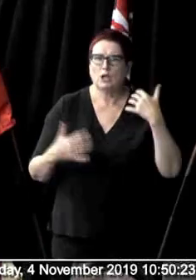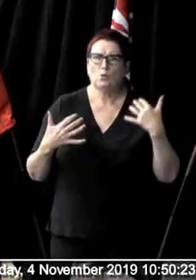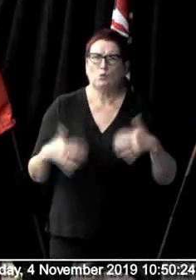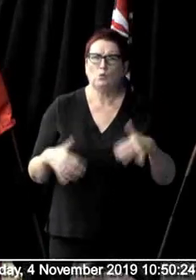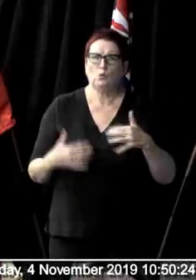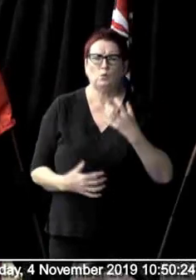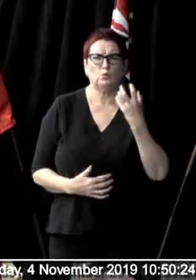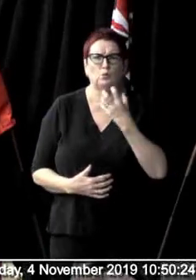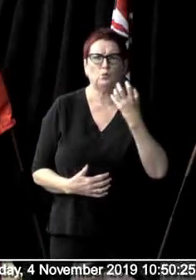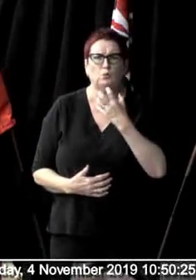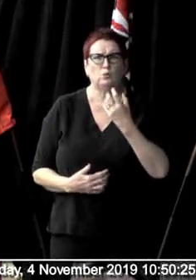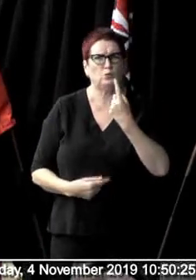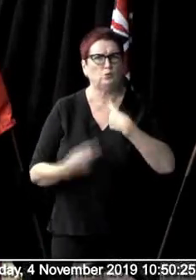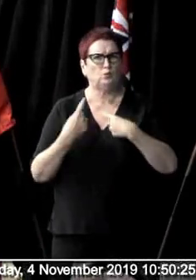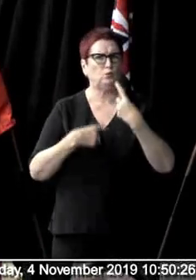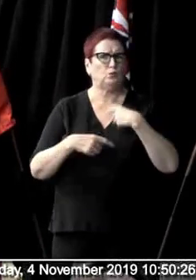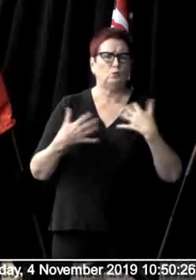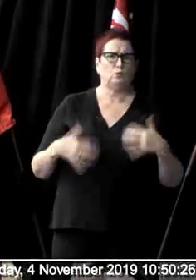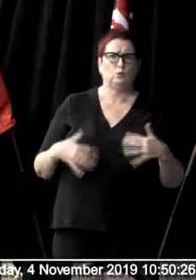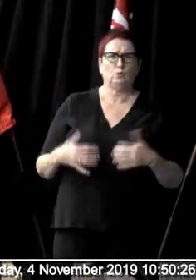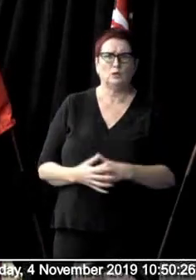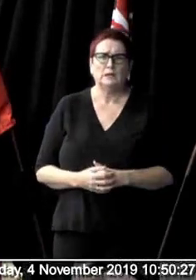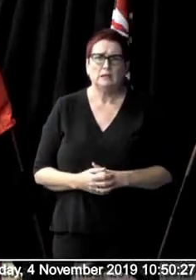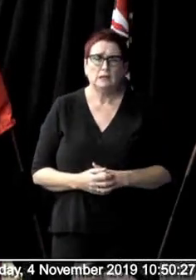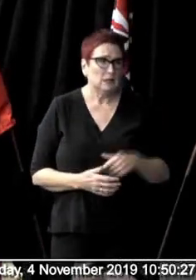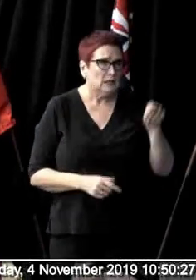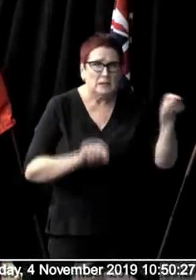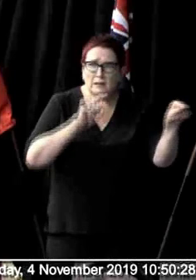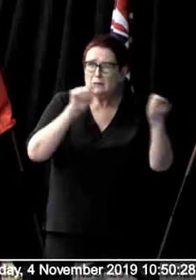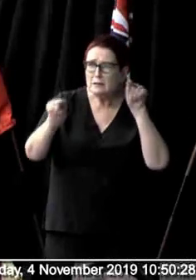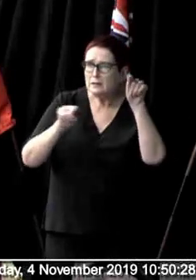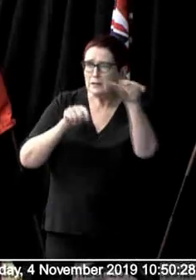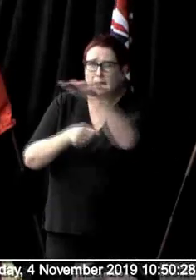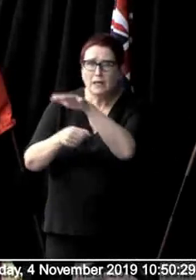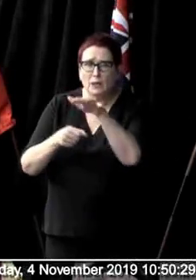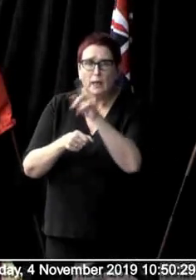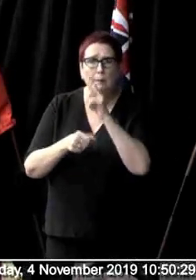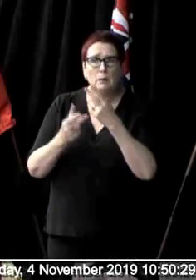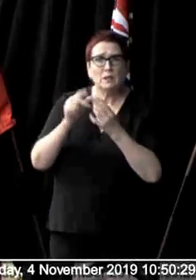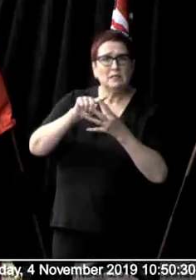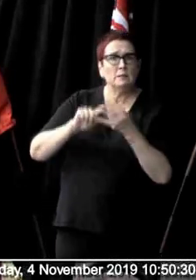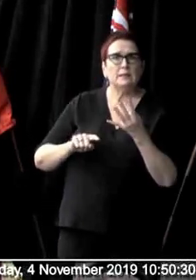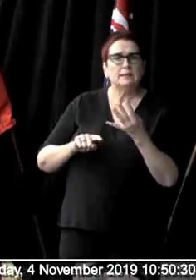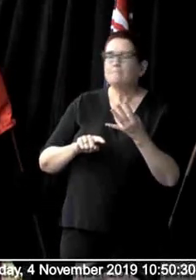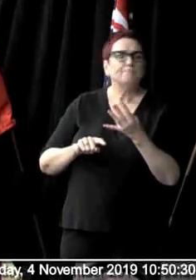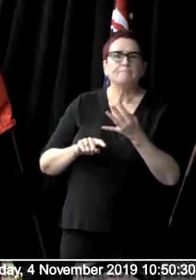that in many places persons with disabilities are not receiving equity in their education.